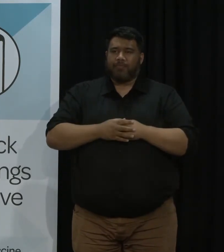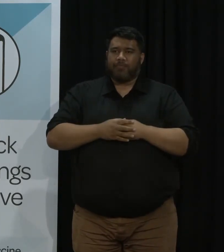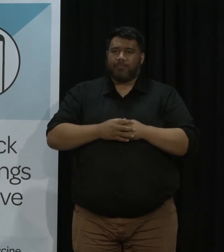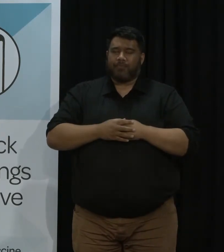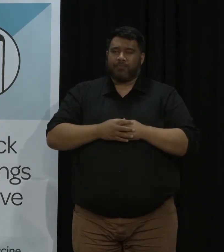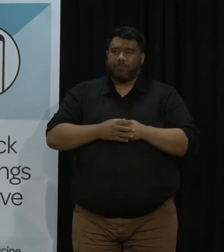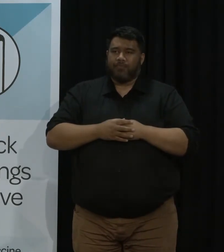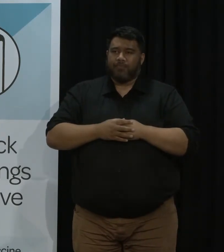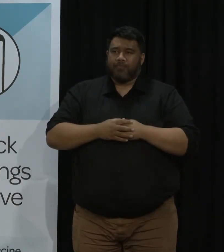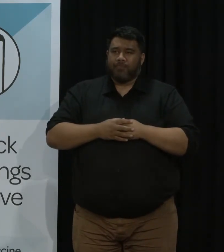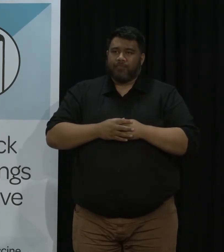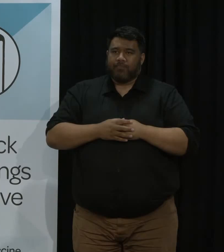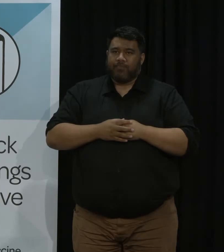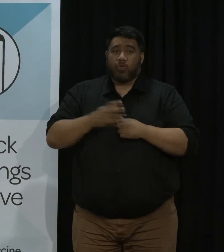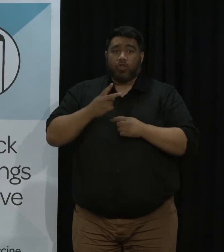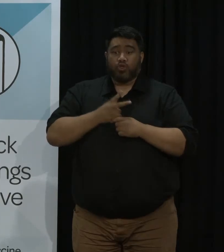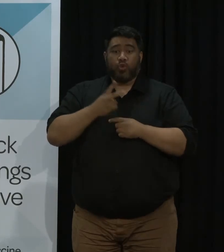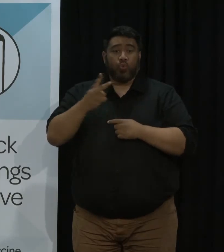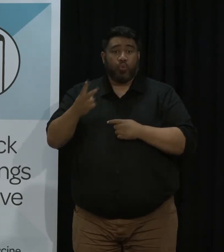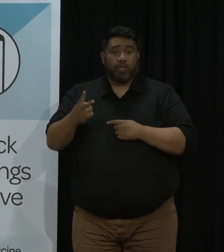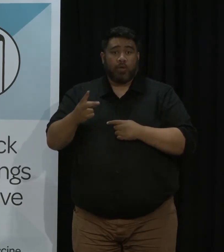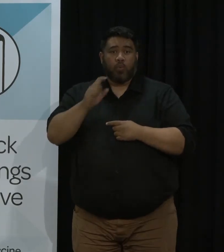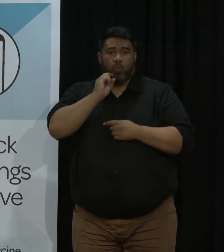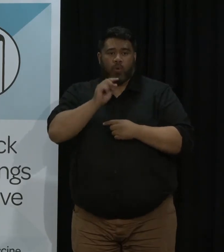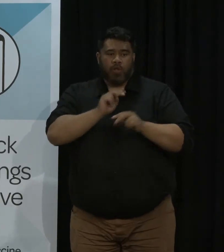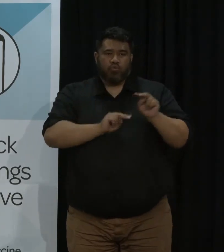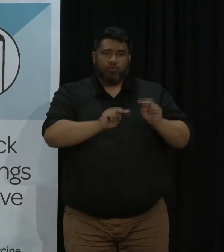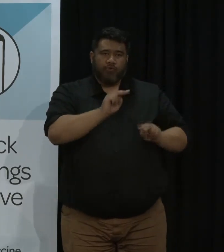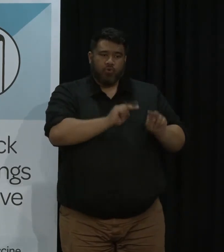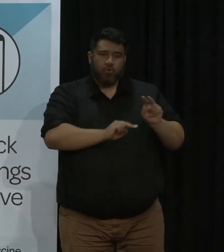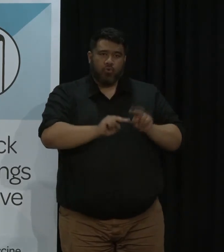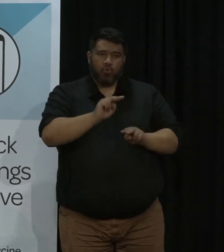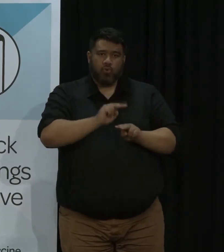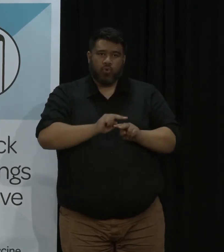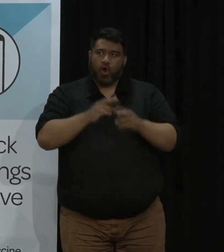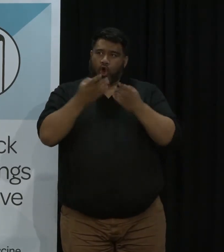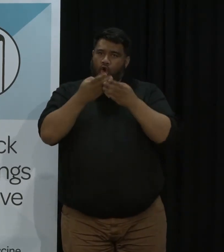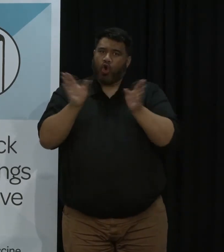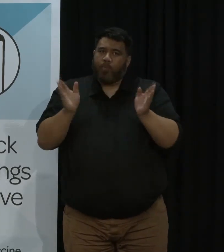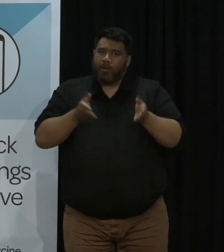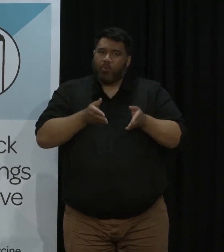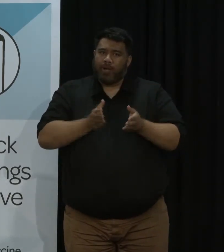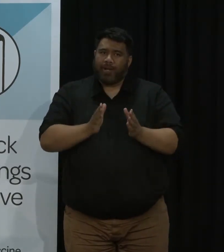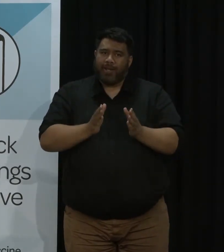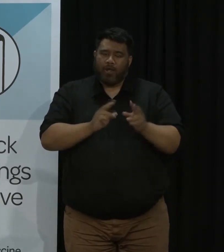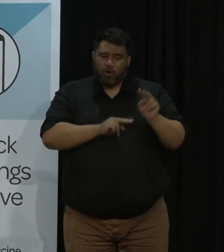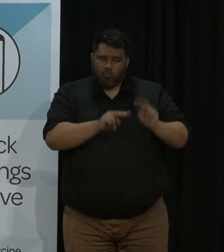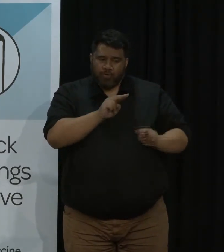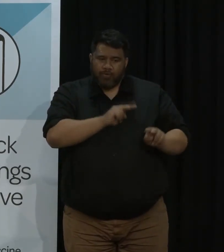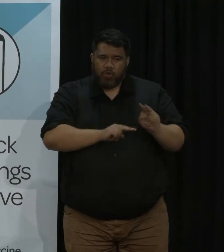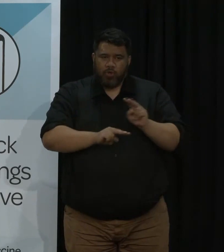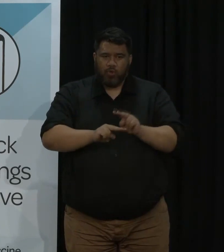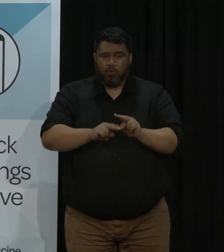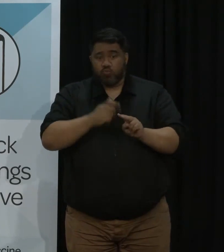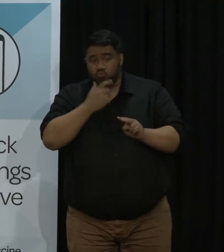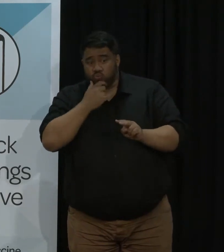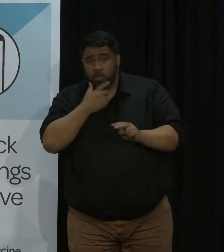to make sure that we are protecting people now that e- would have vaccinations in place. We are reviewing in two